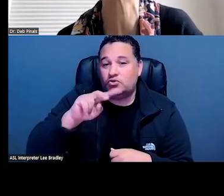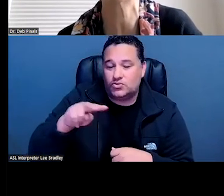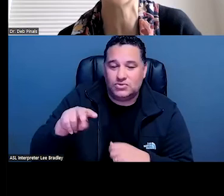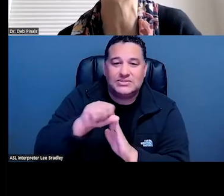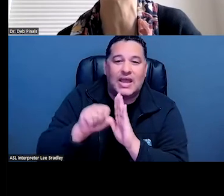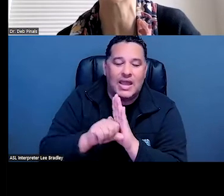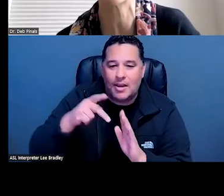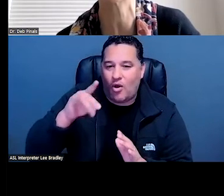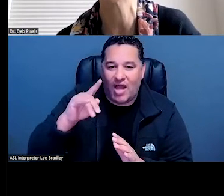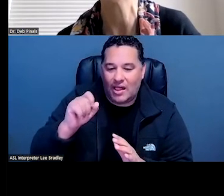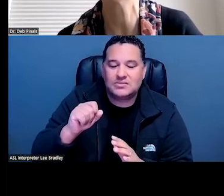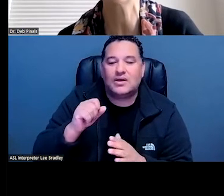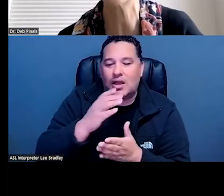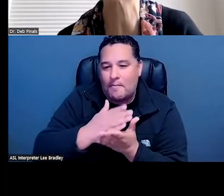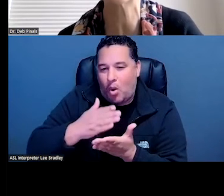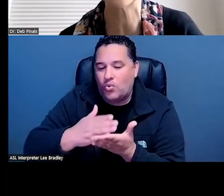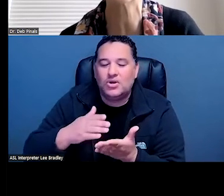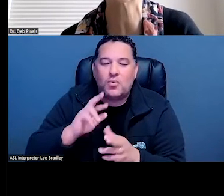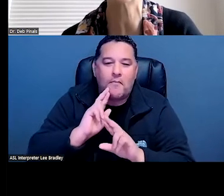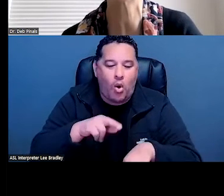REST OF US WHAT IS HAPPENING AROUND THE COUNTRY. AND SO THE